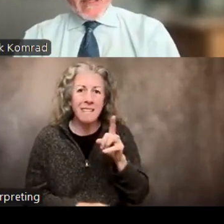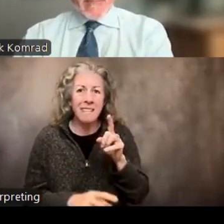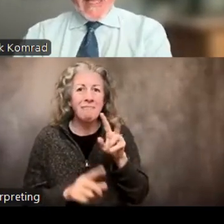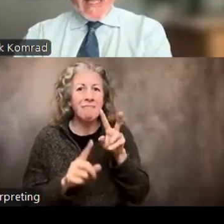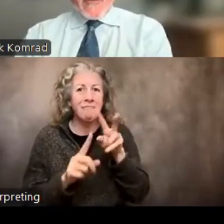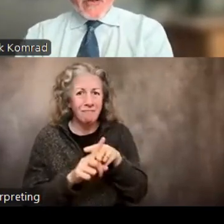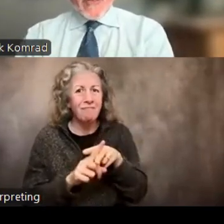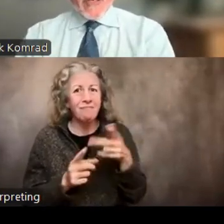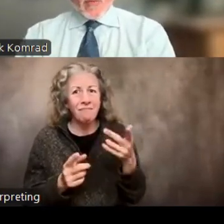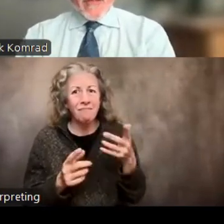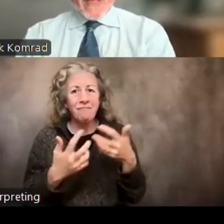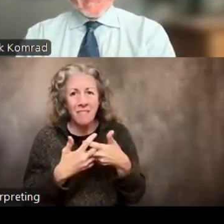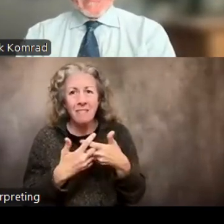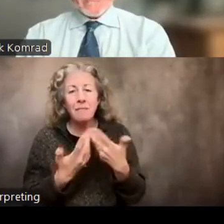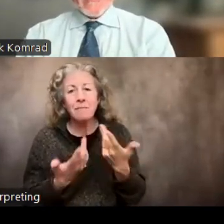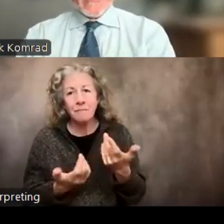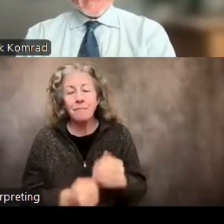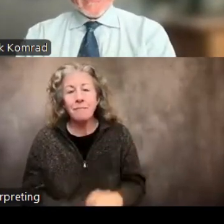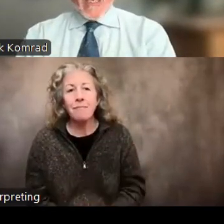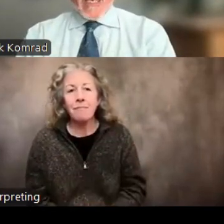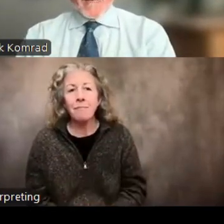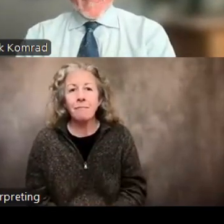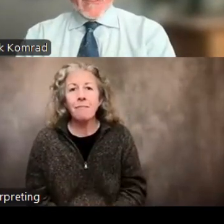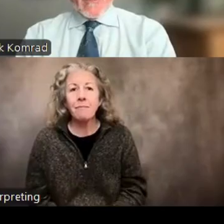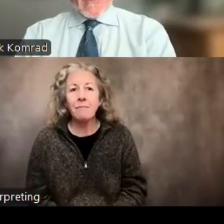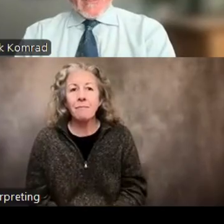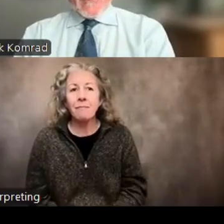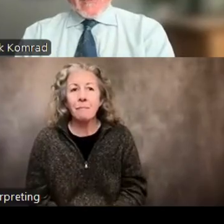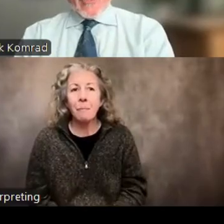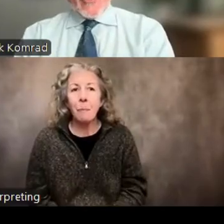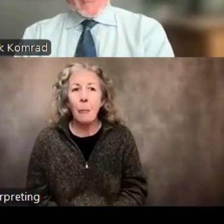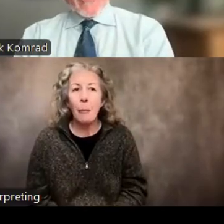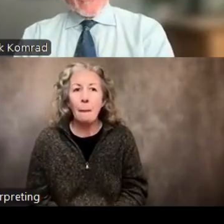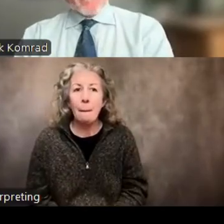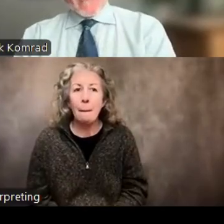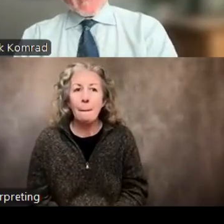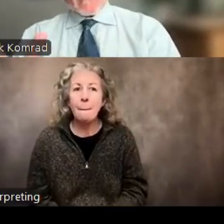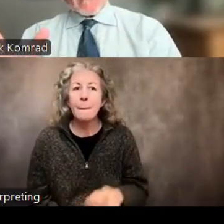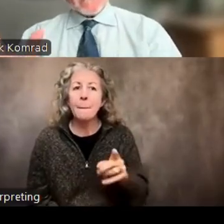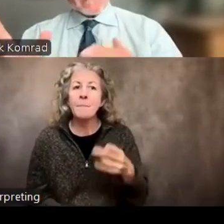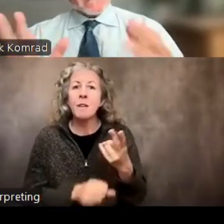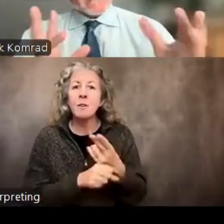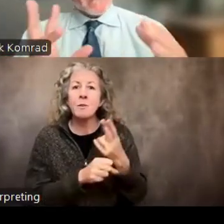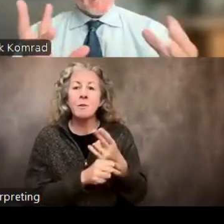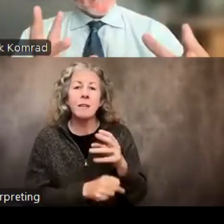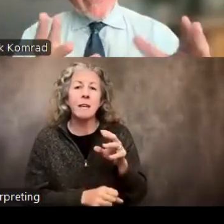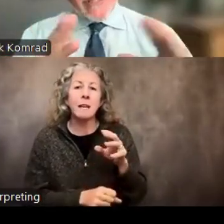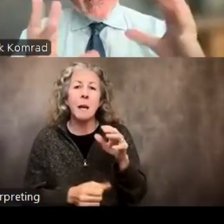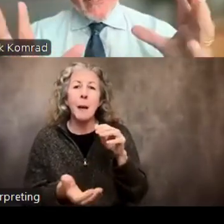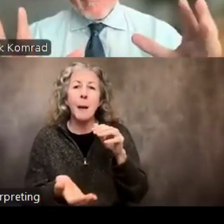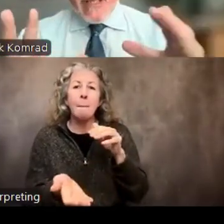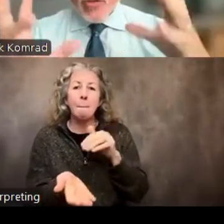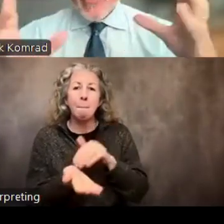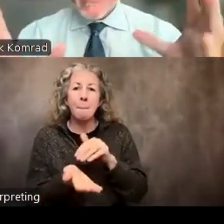Behavior with an intent to die, using the term medical assistance in dying, which is actually the increasingly